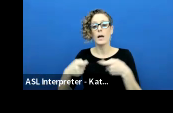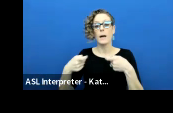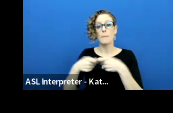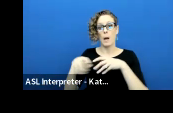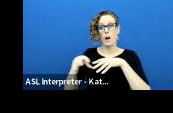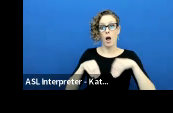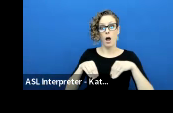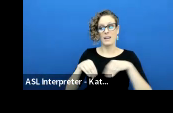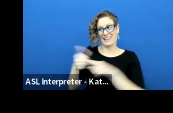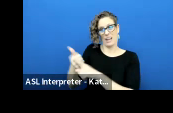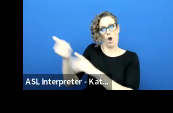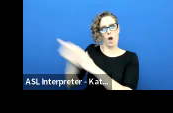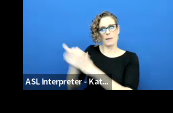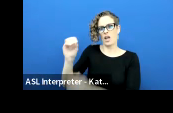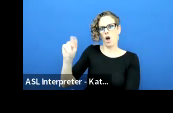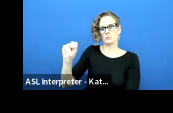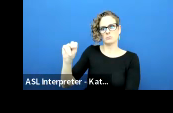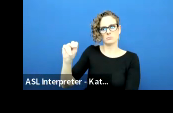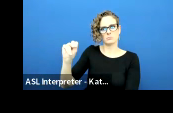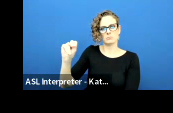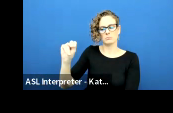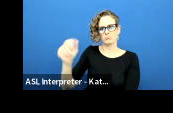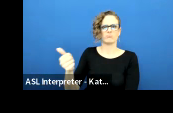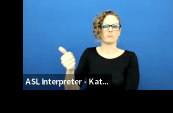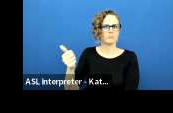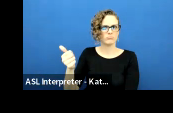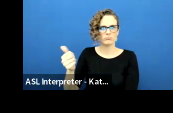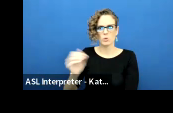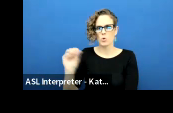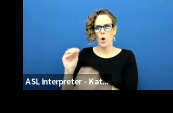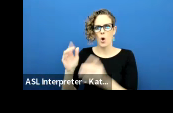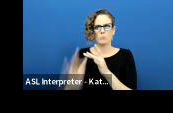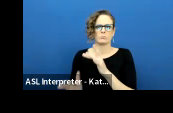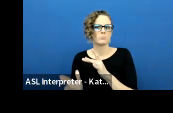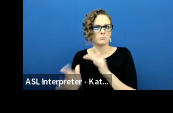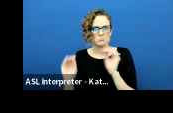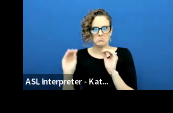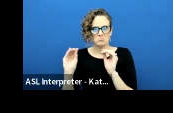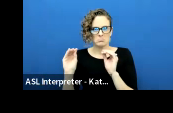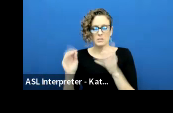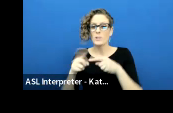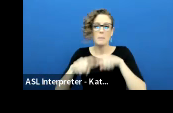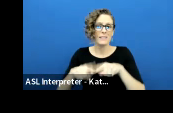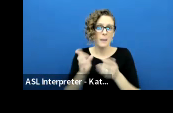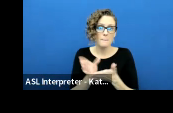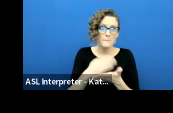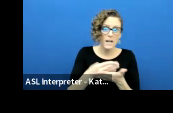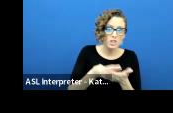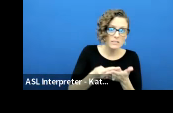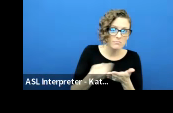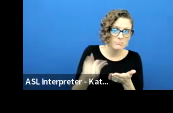power's back up in seconds so depends on budget need and location and likelihood of this happening